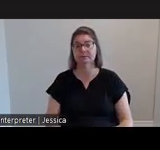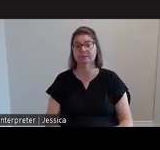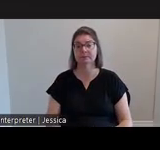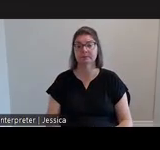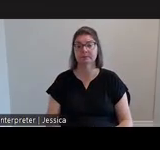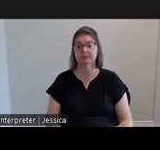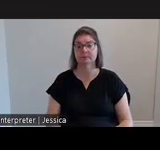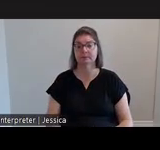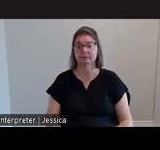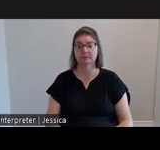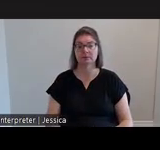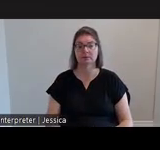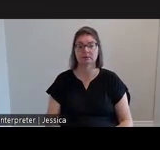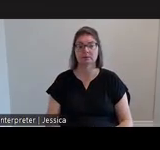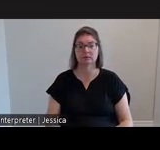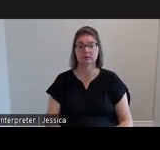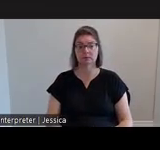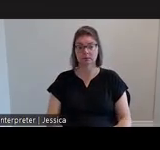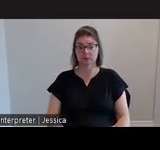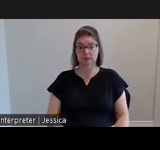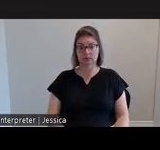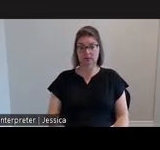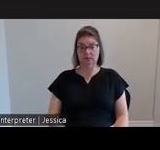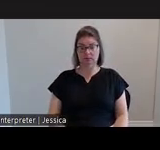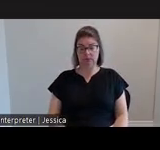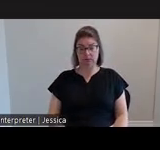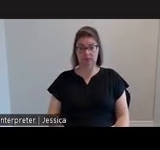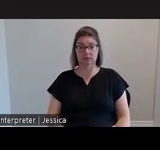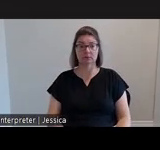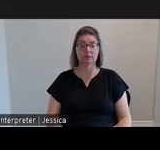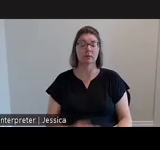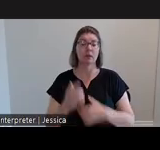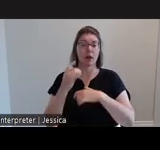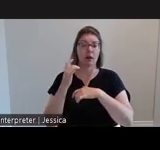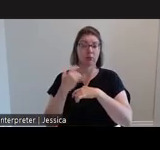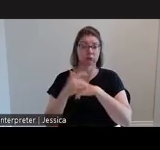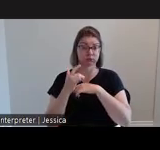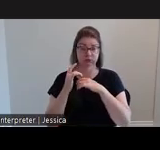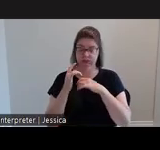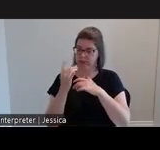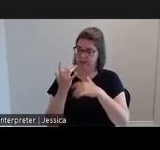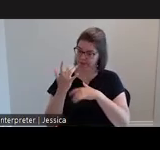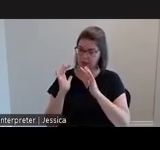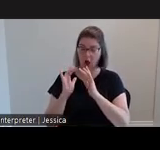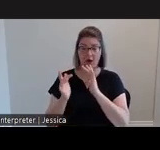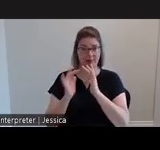Um, next is virtual spaces, So virtual spaces are still